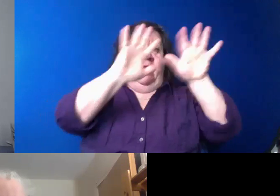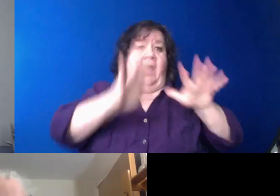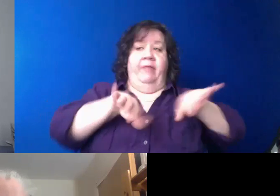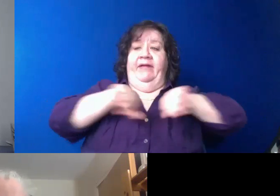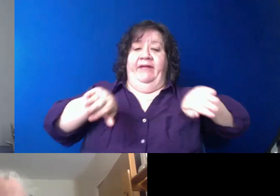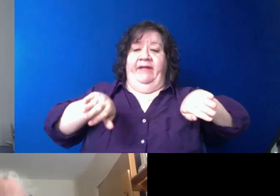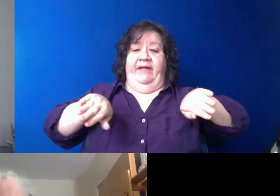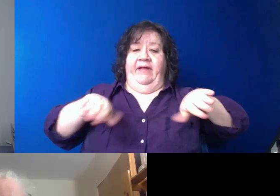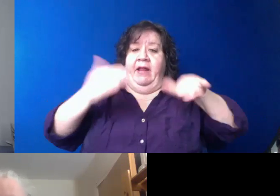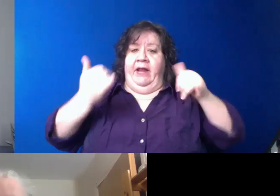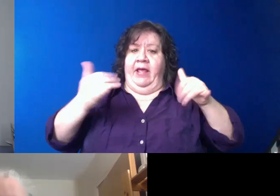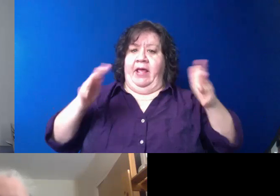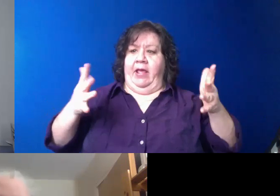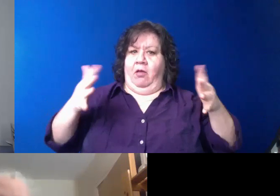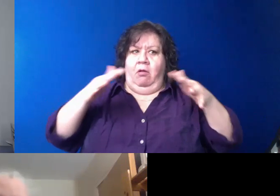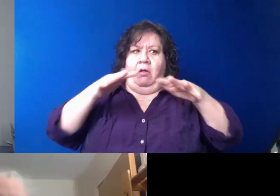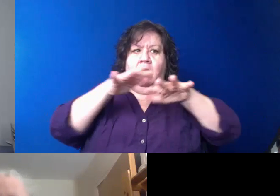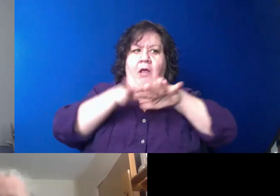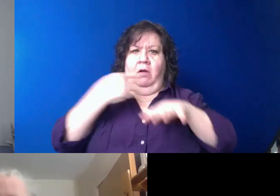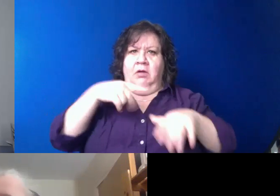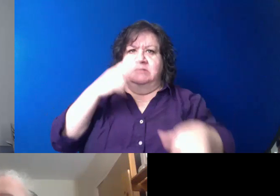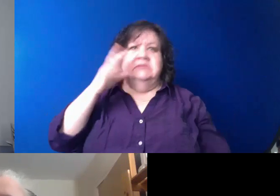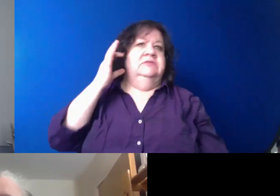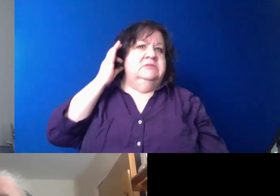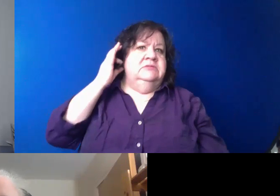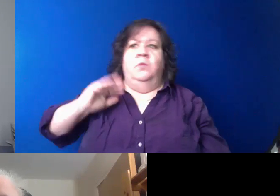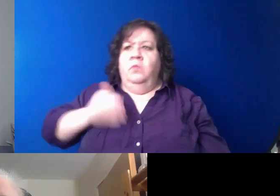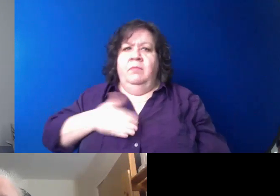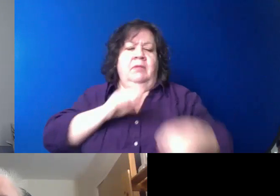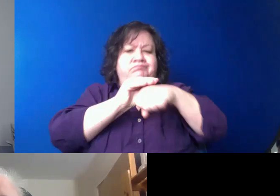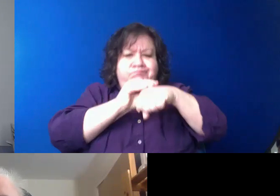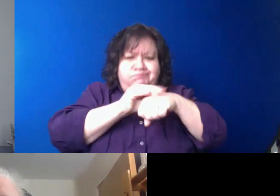disability movement for many years influencing into international processes we've seen with